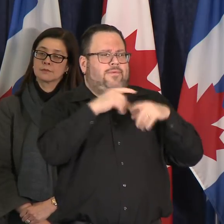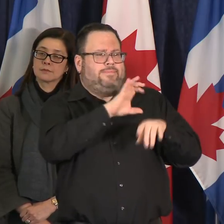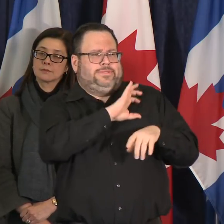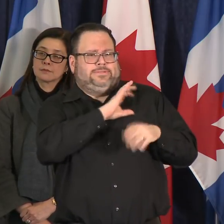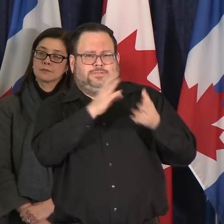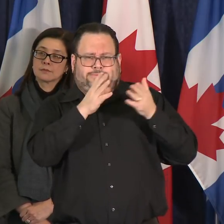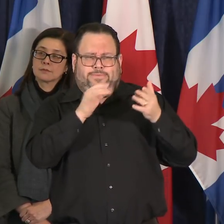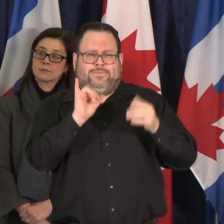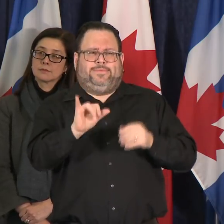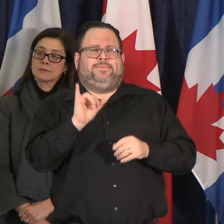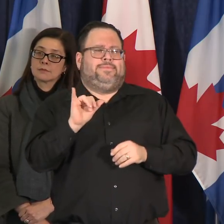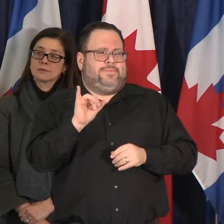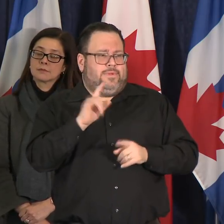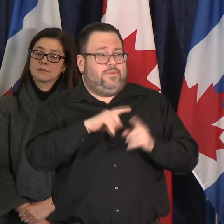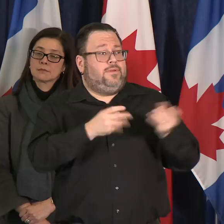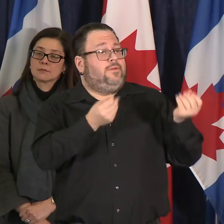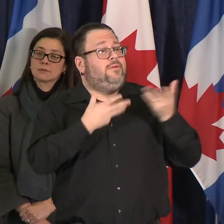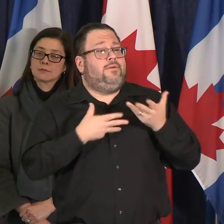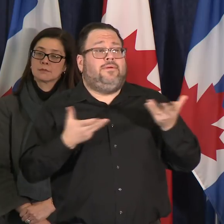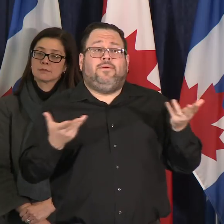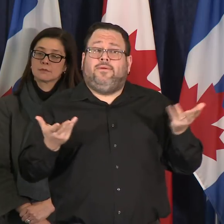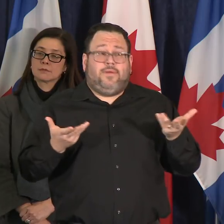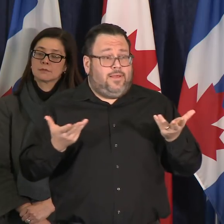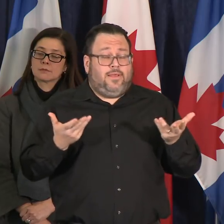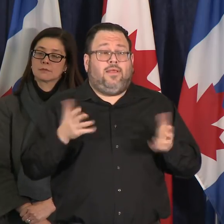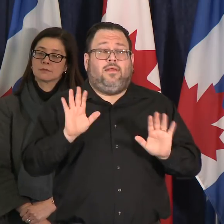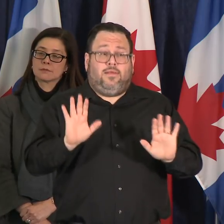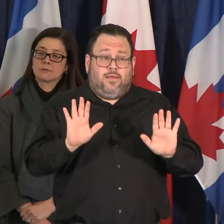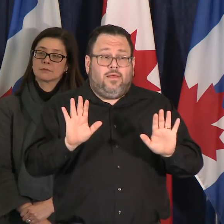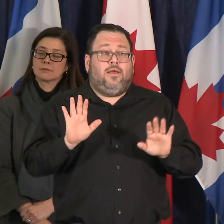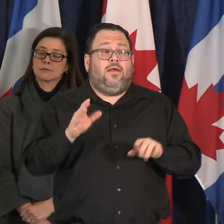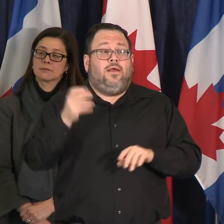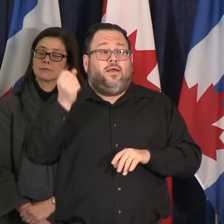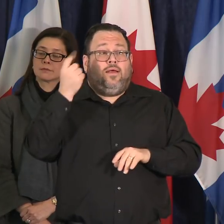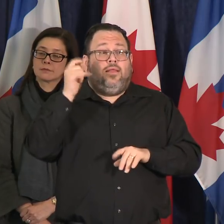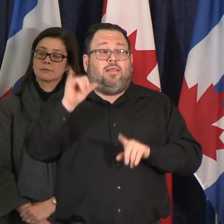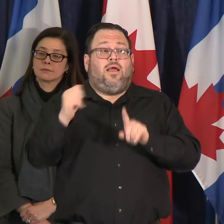understanding is that there are a number of scams that are emerging as it's been